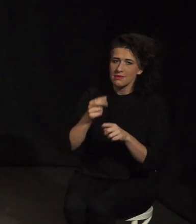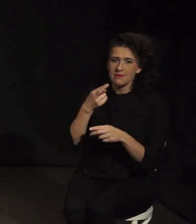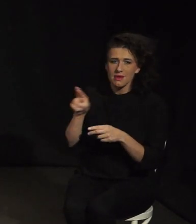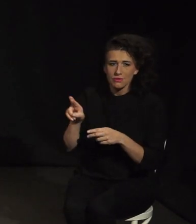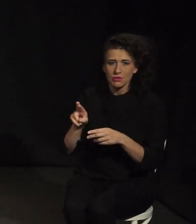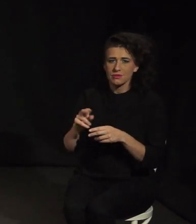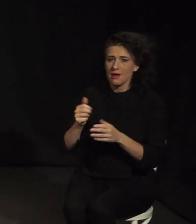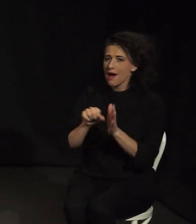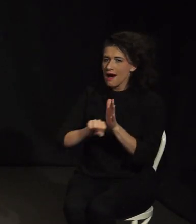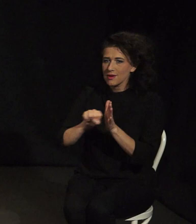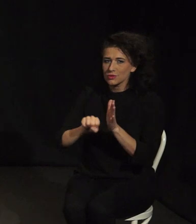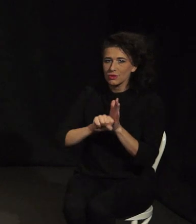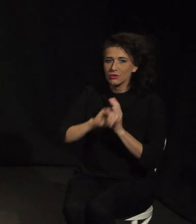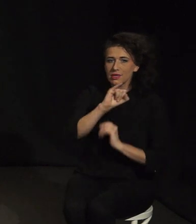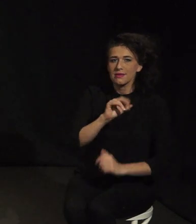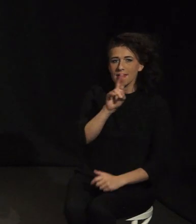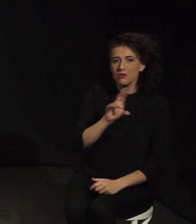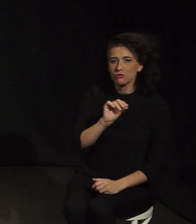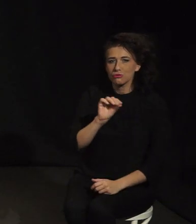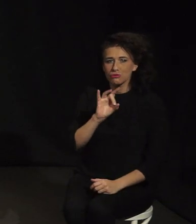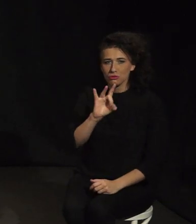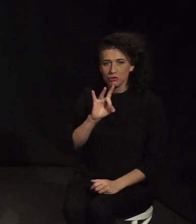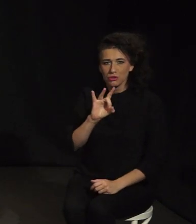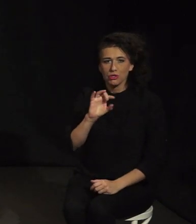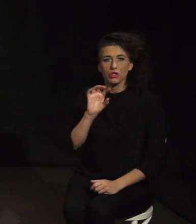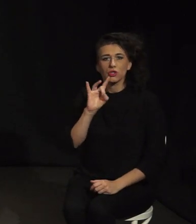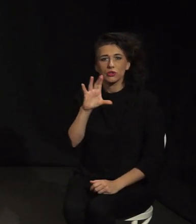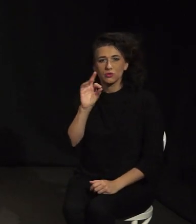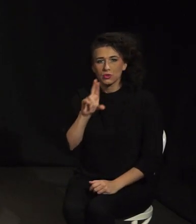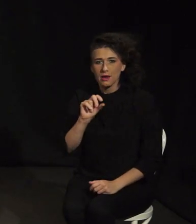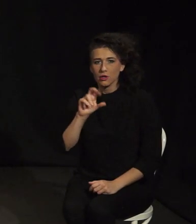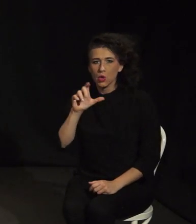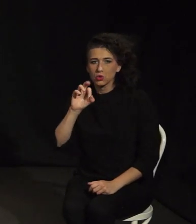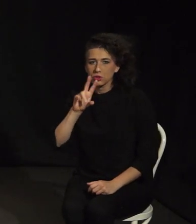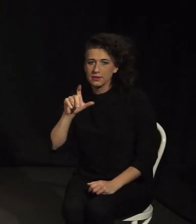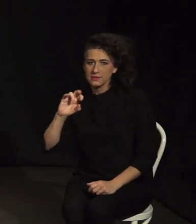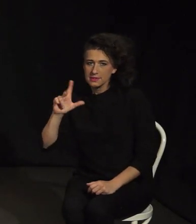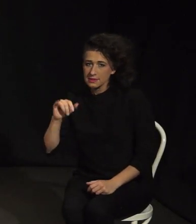for example with Jerzy Grzegorzewski. She's a specialist in Beckett roles,